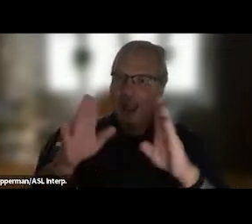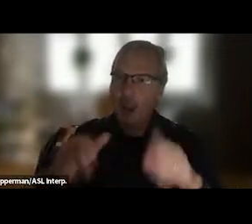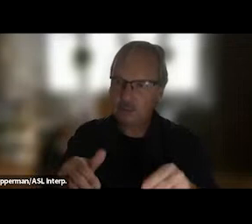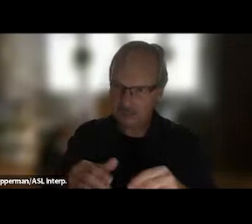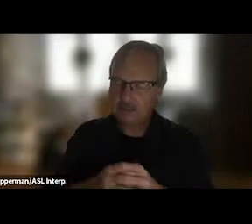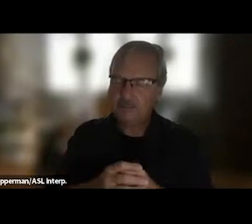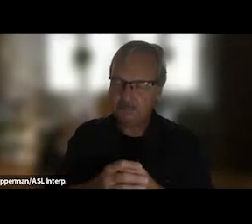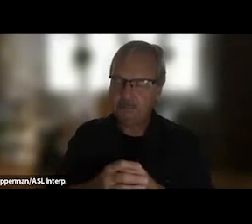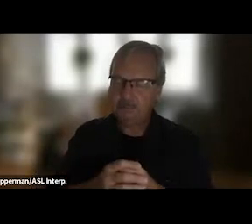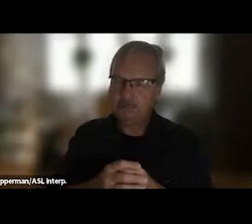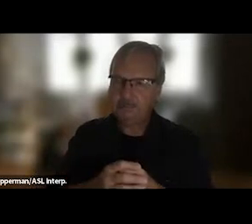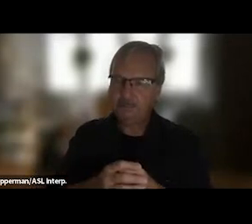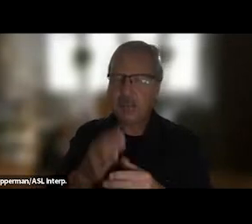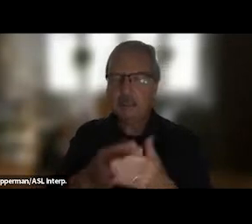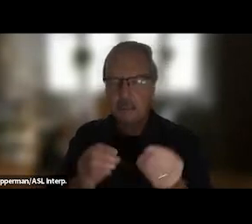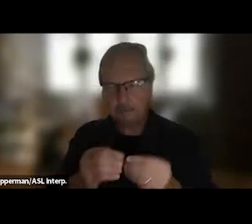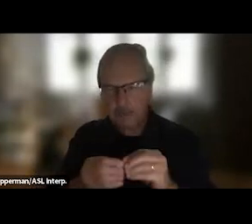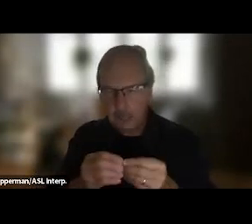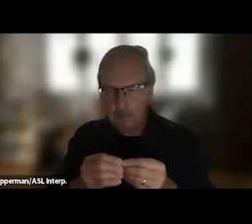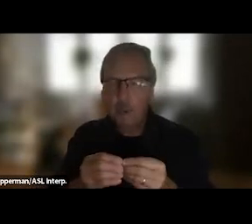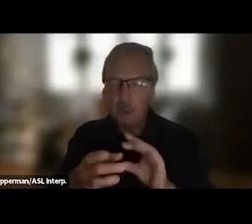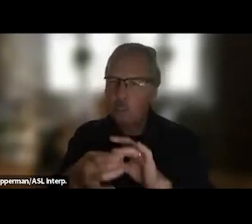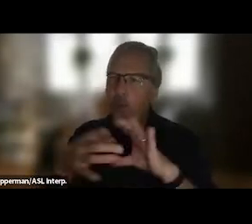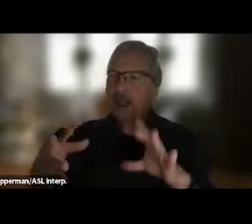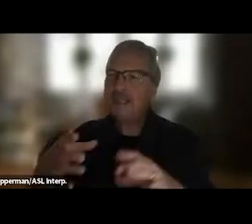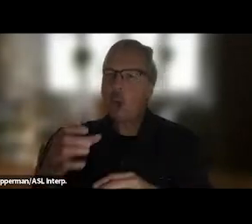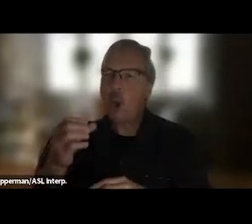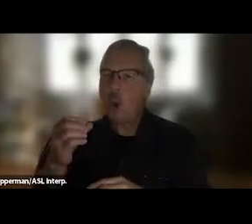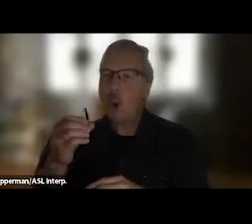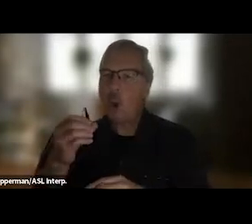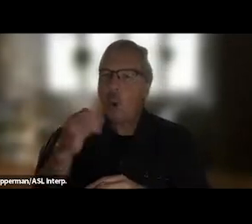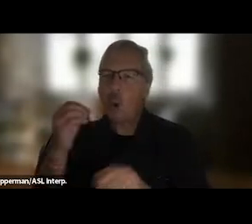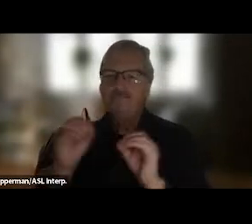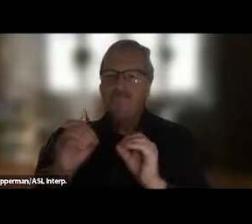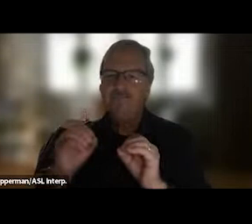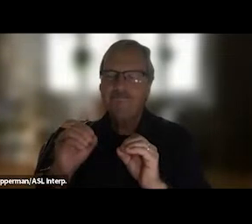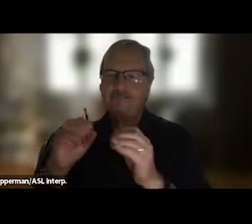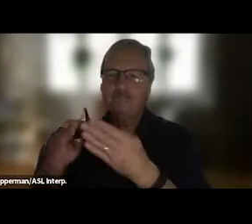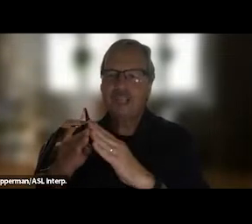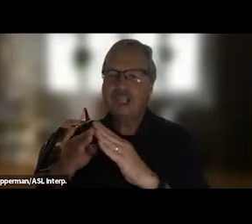Some number are released to a homeless shelter, transferred to the Department of Corrections.